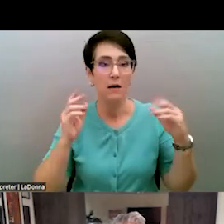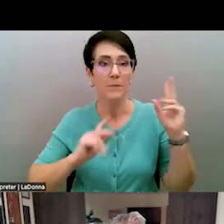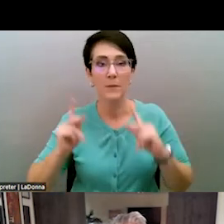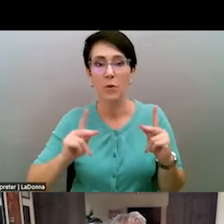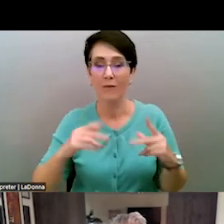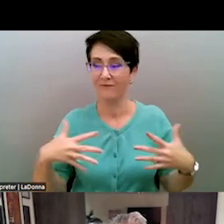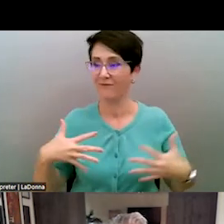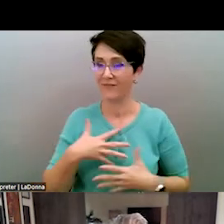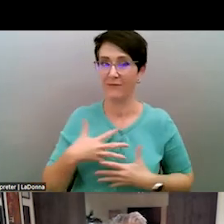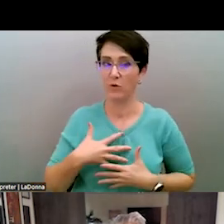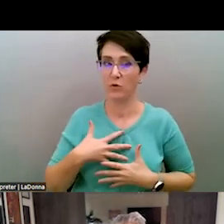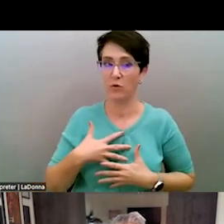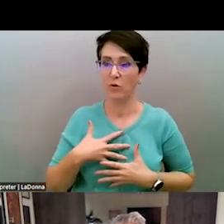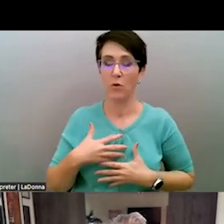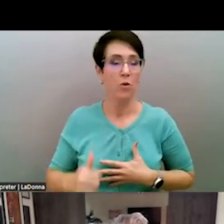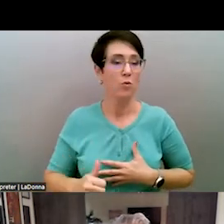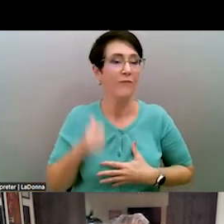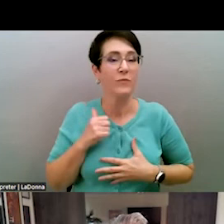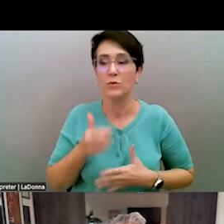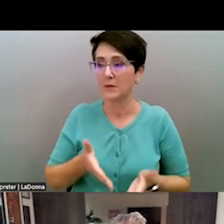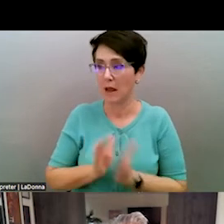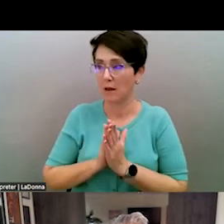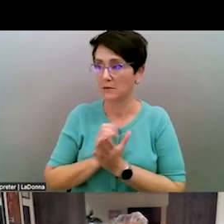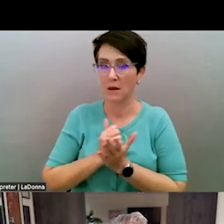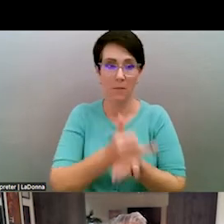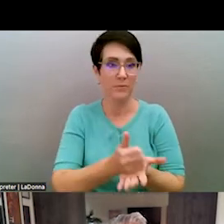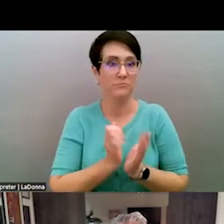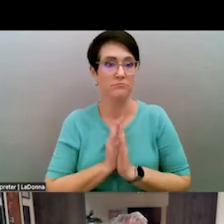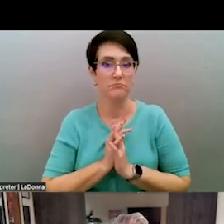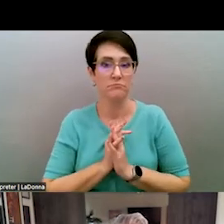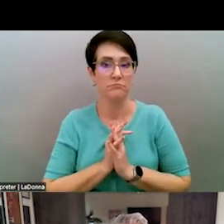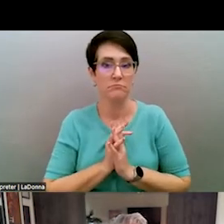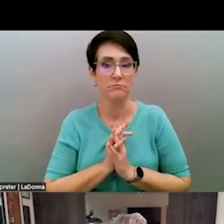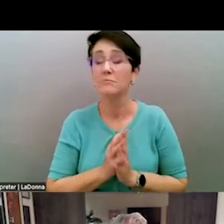DON'T ASK FOR HELP. AS WE, TRAVEL AROUND WE HAVE DONE LOTS OF SCHOOLS. AND,